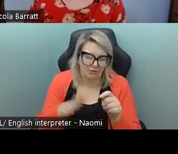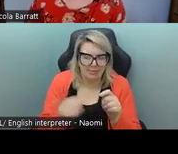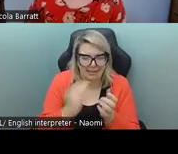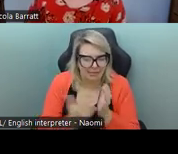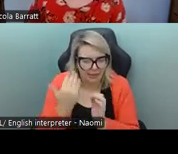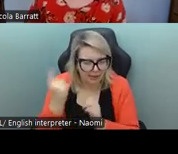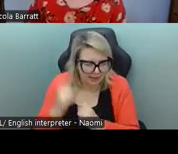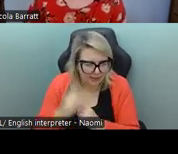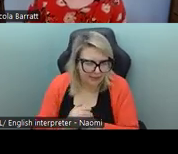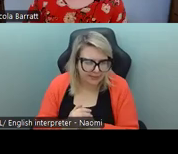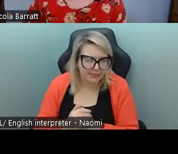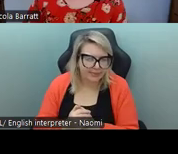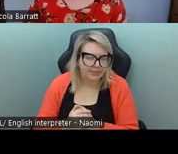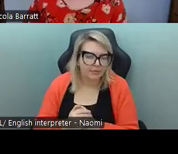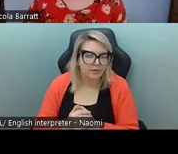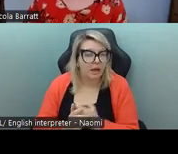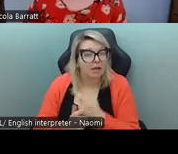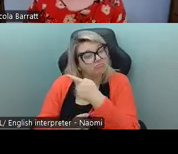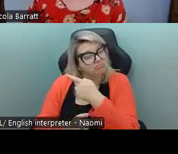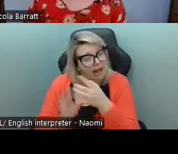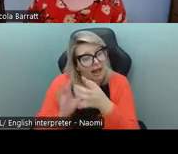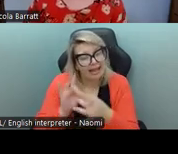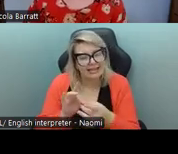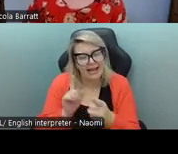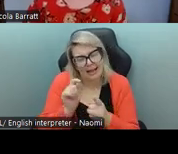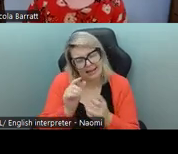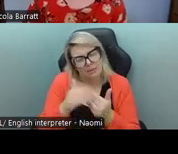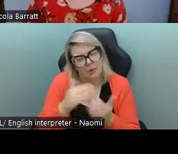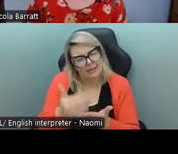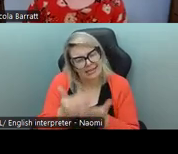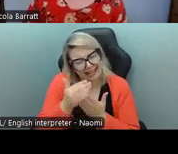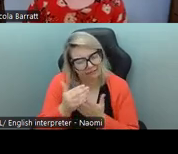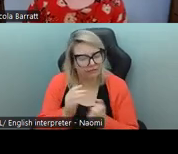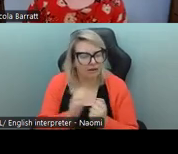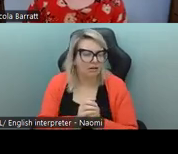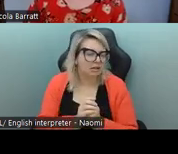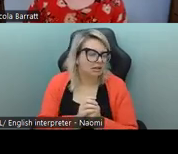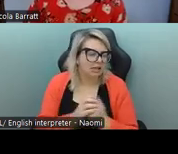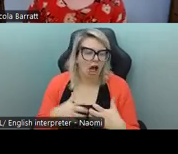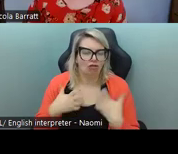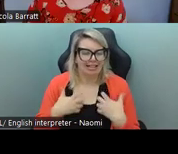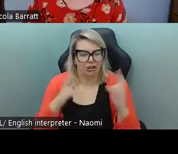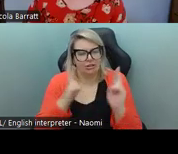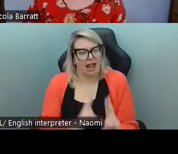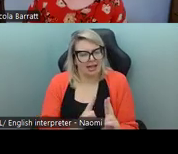Generally, it's a safer and less aggressive platform. You get less hate speech, less bigotry.